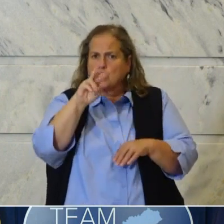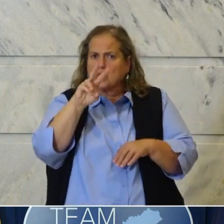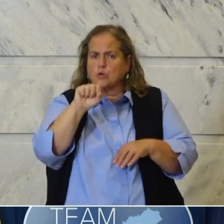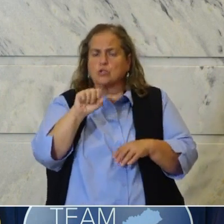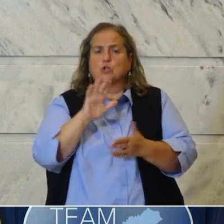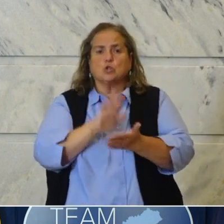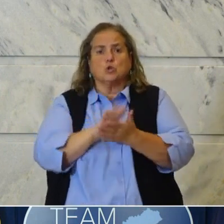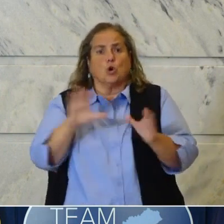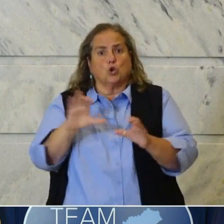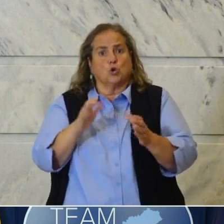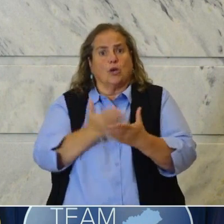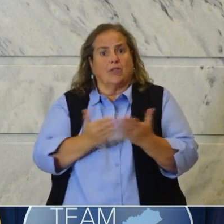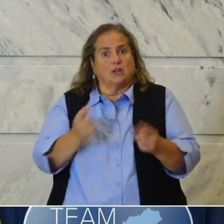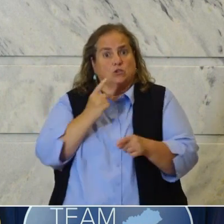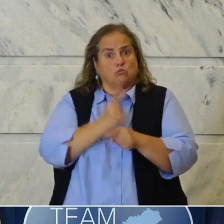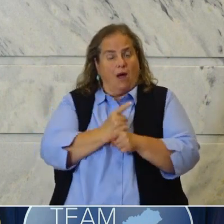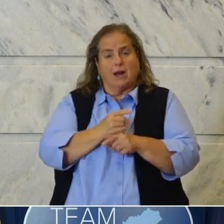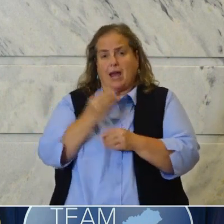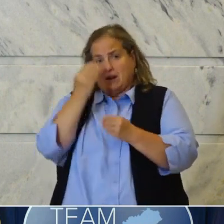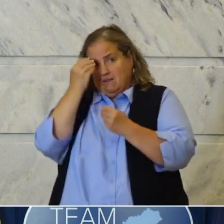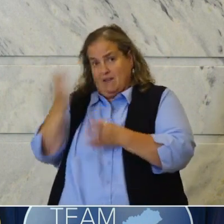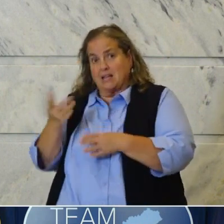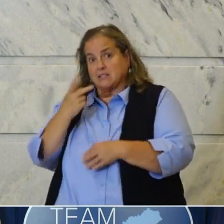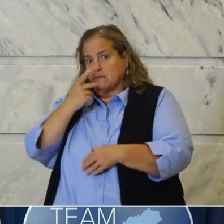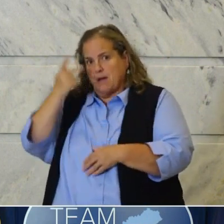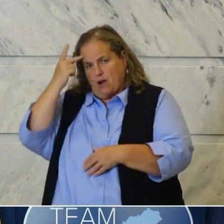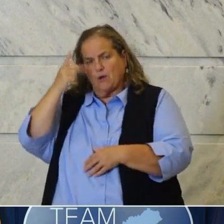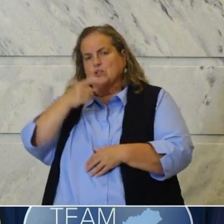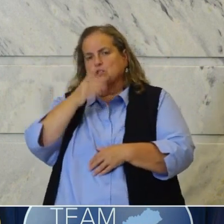likely to hear on the news before you see it being reported by us. That's a